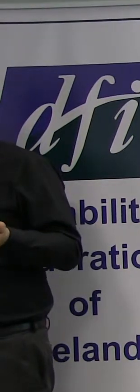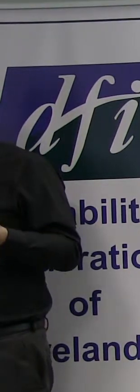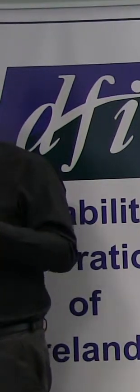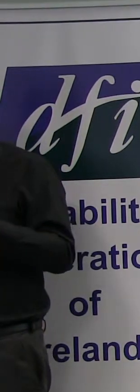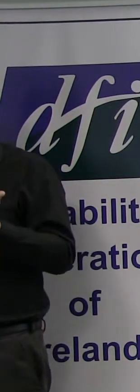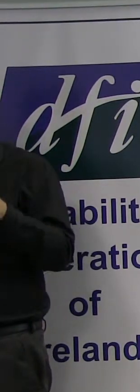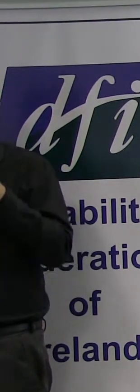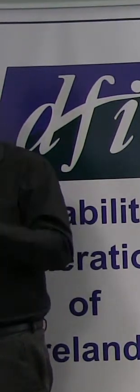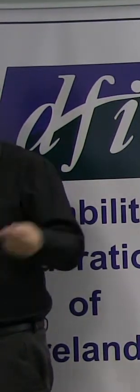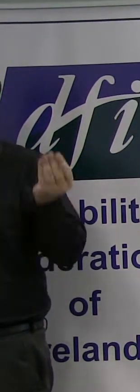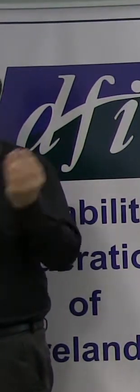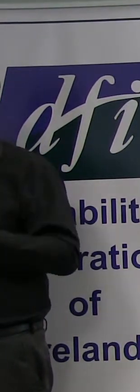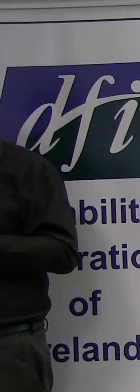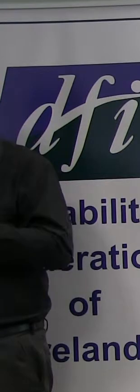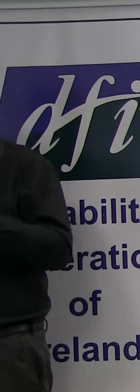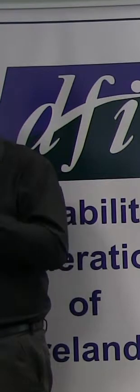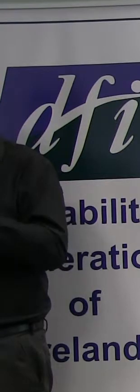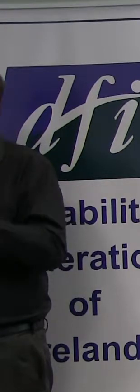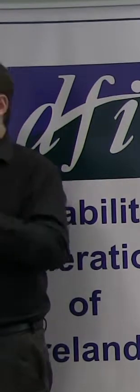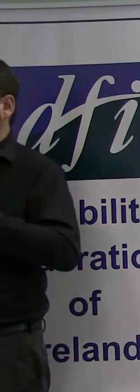we would see suffering and its hard for people do that so the charity